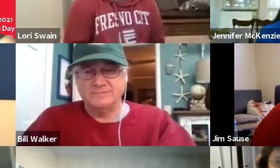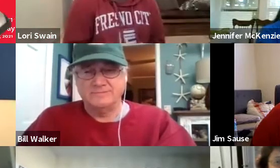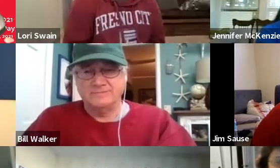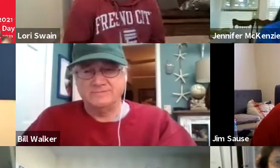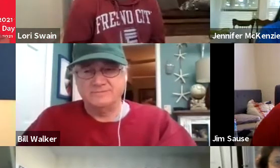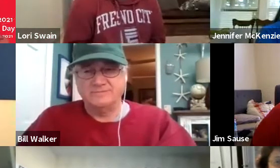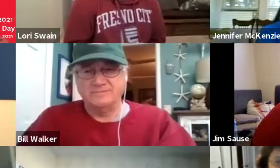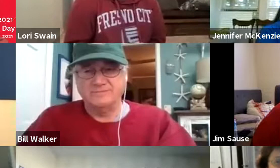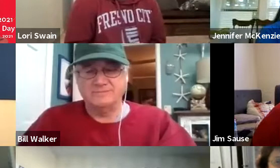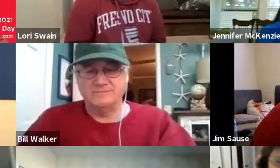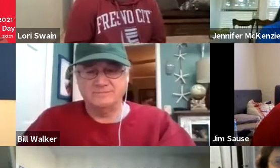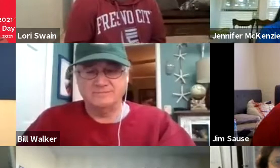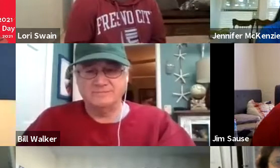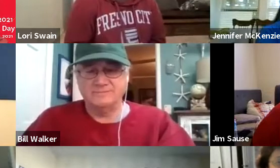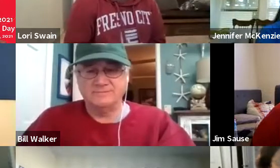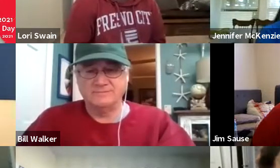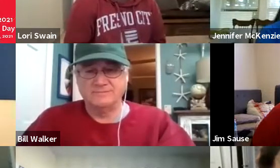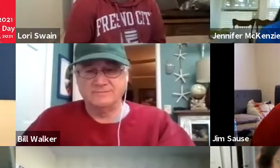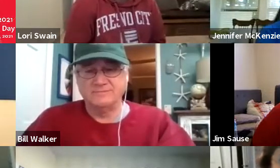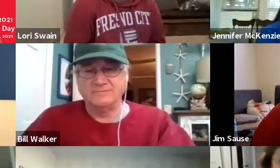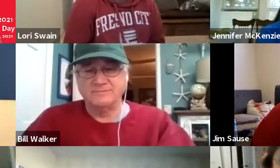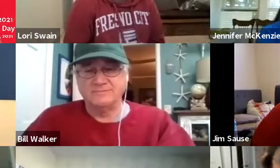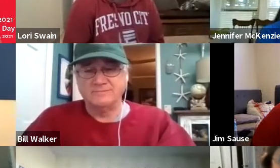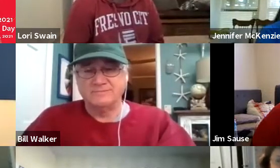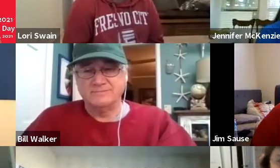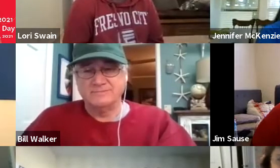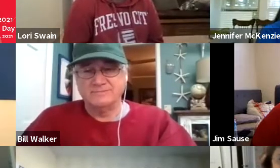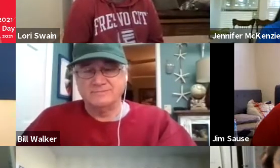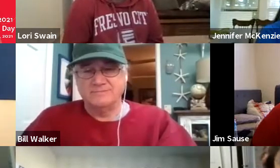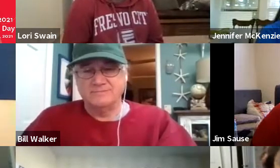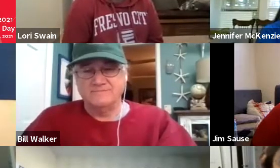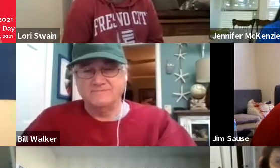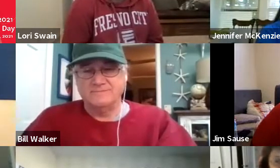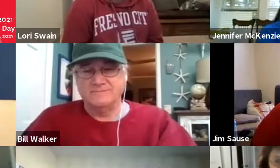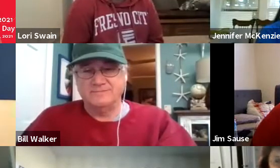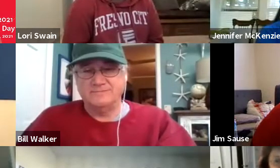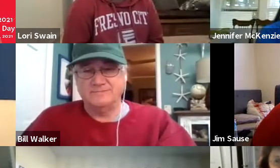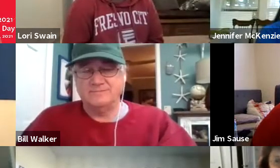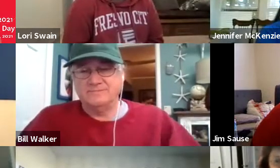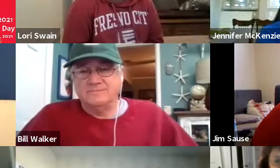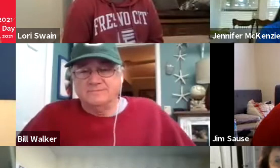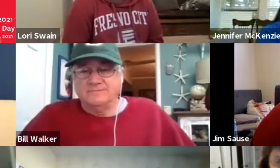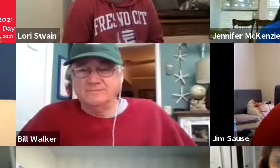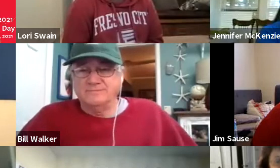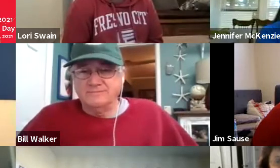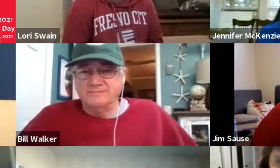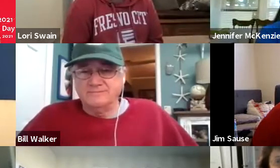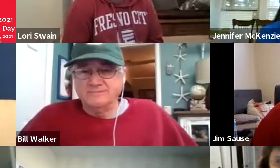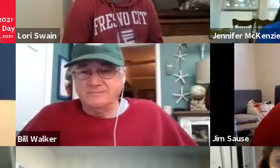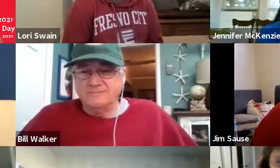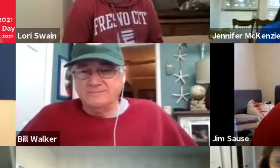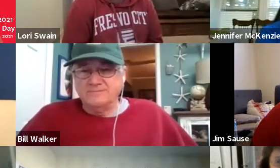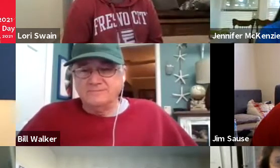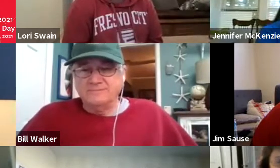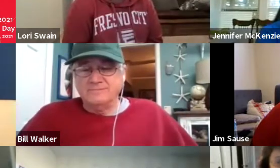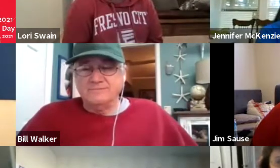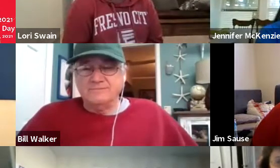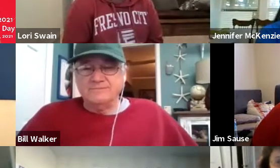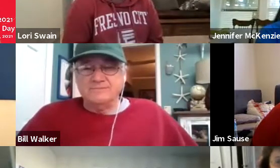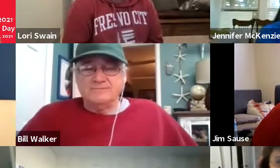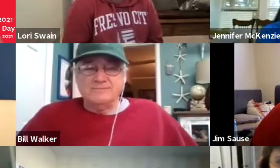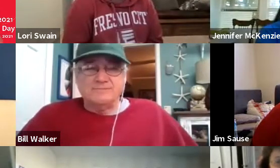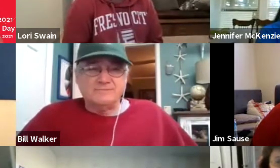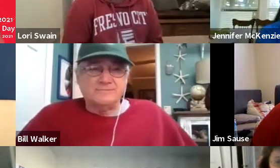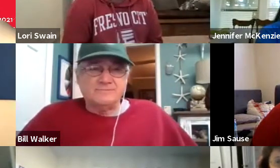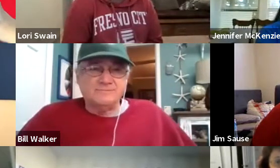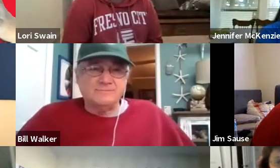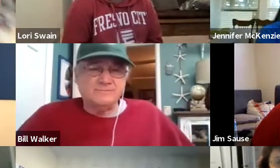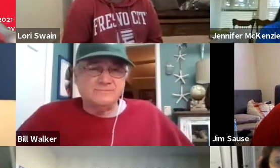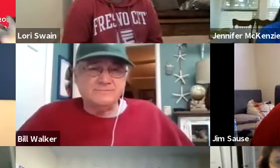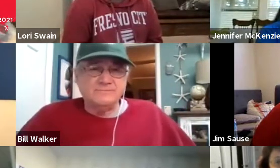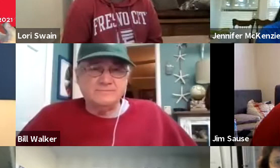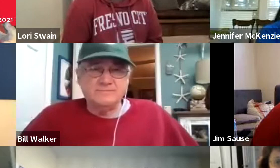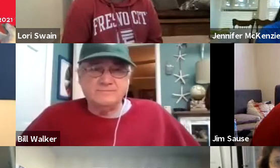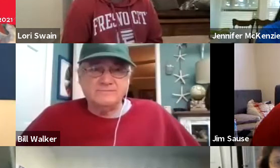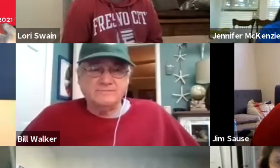really focused in enhancing guided pathways. And so from communication standpoint, we have weekly staff meetings. So I bring from the